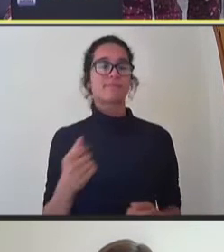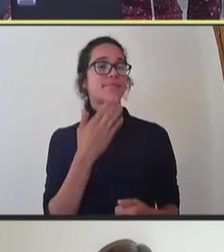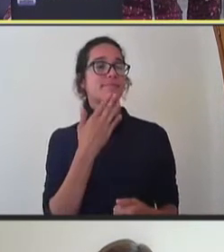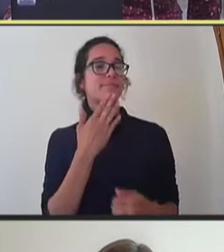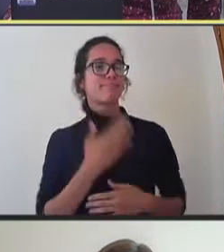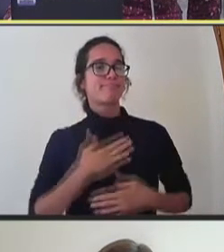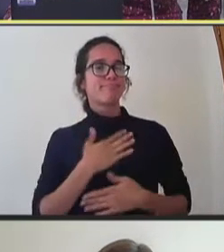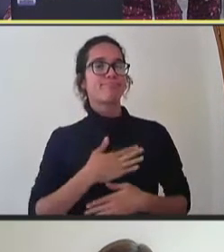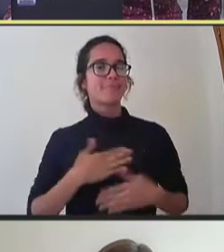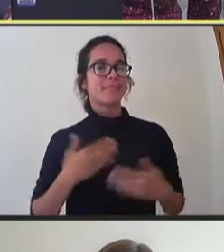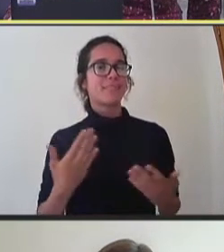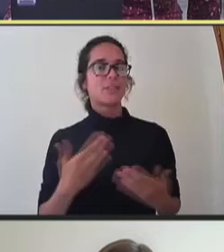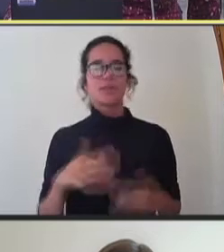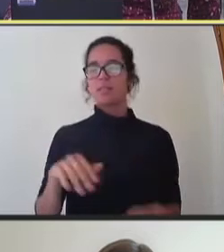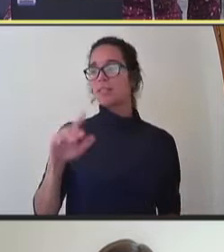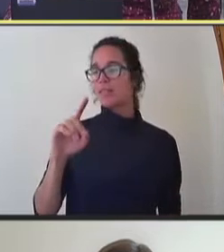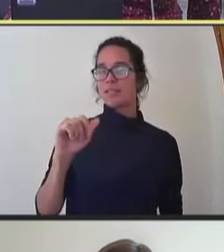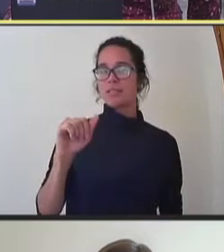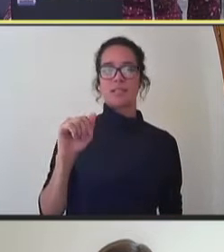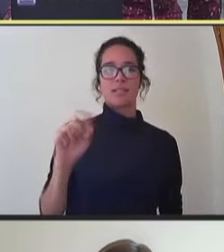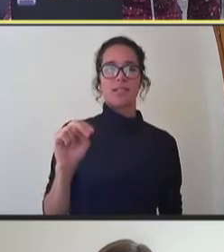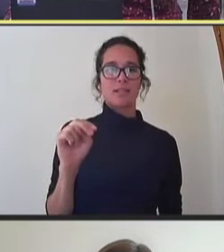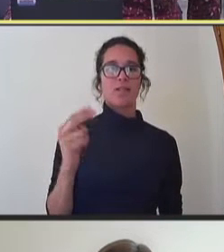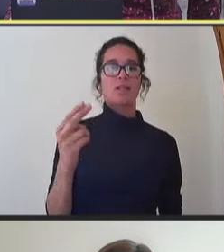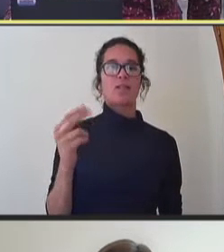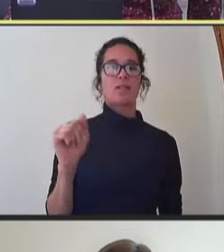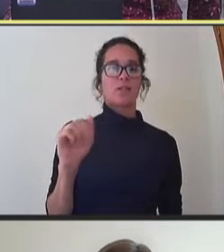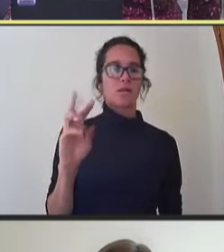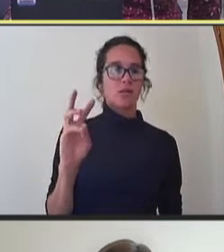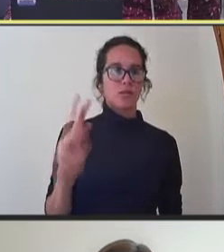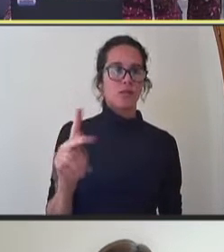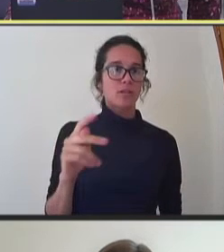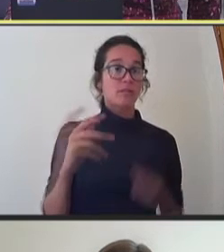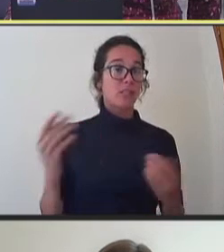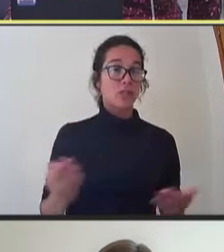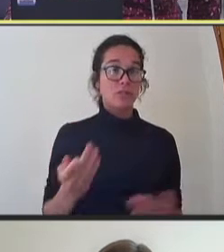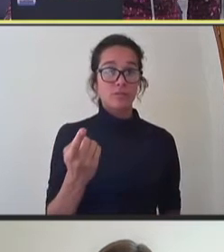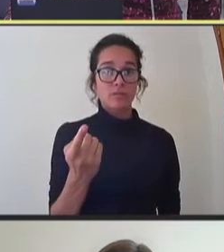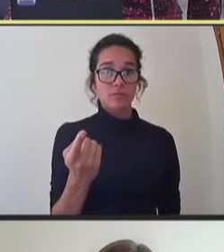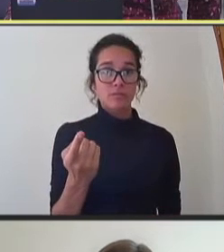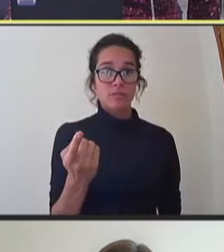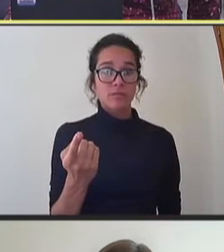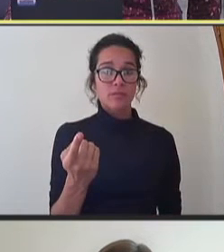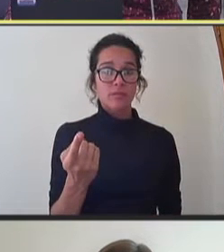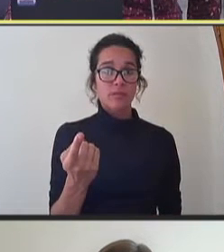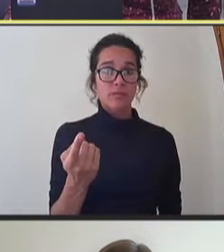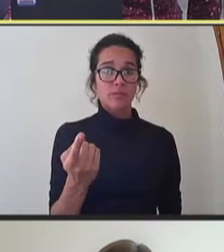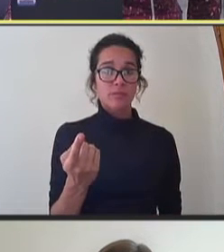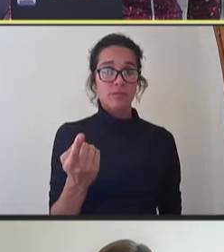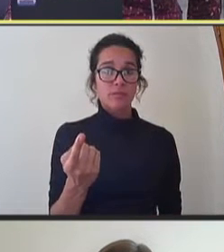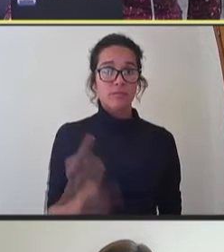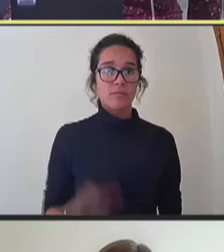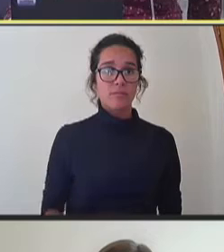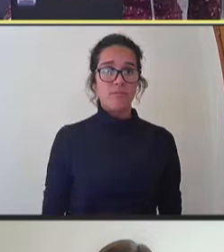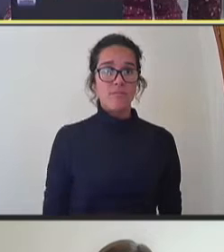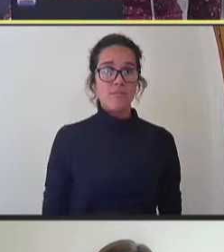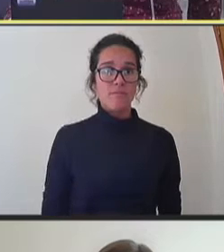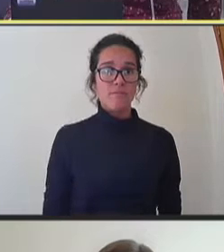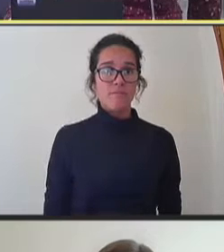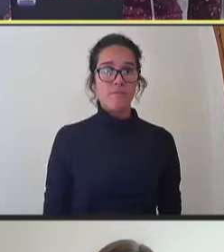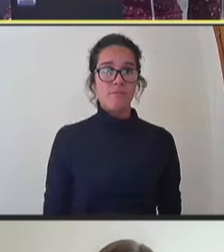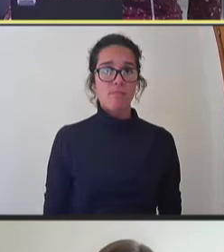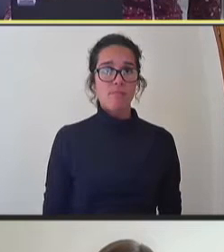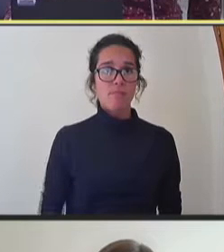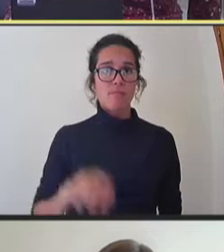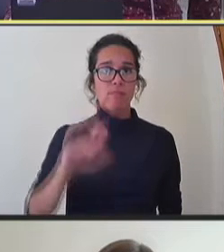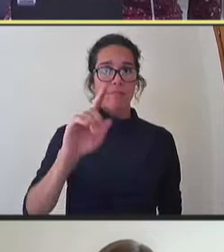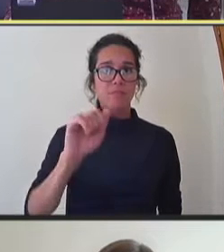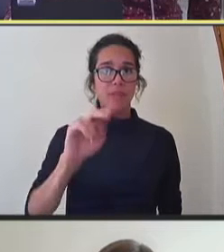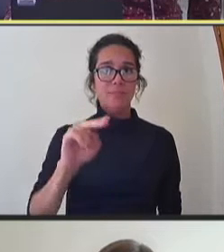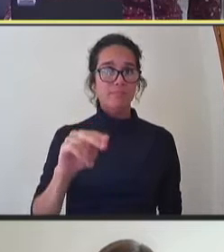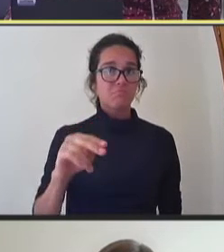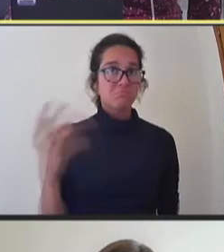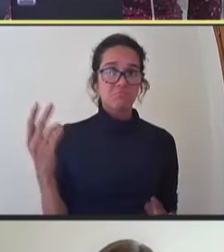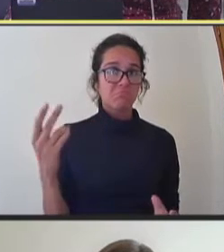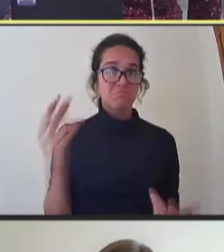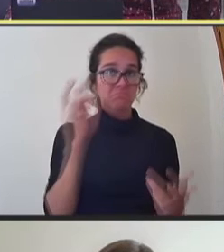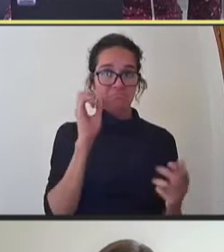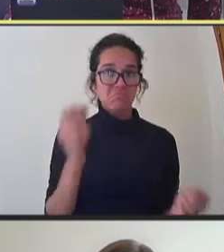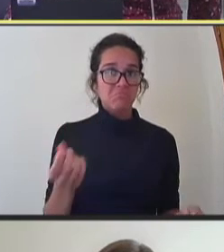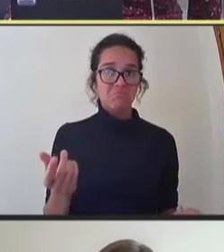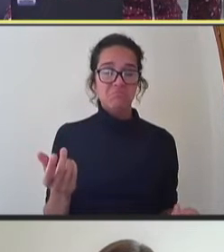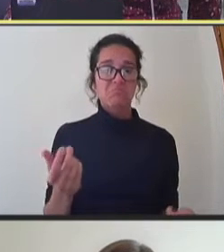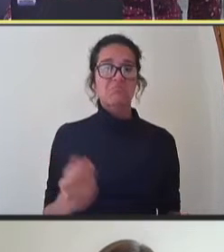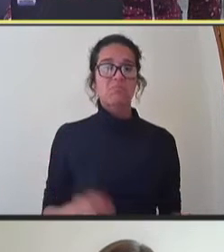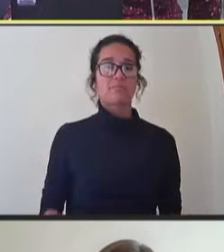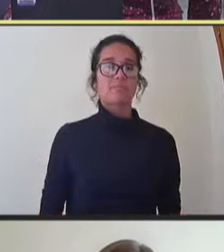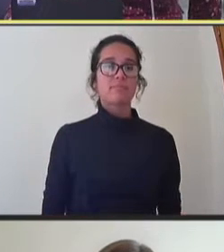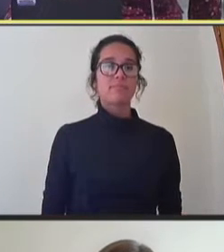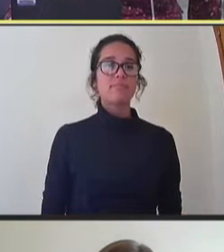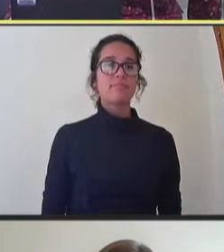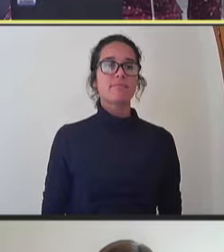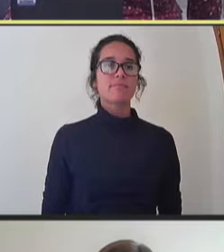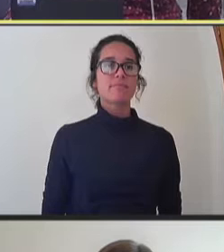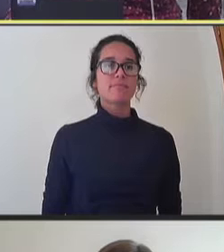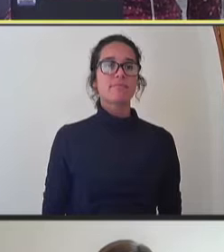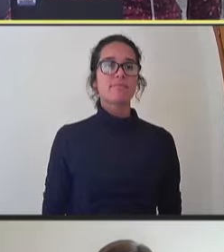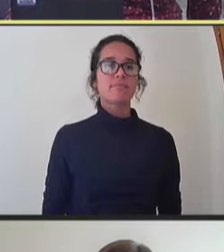Ann Aikin: Dan Hoft, are you on? Dan, we cannot hear you. Molly Howell.